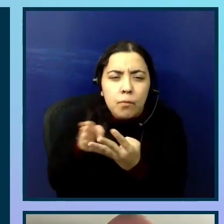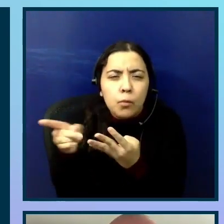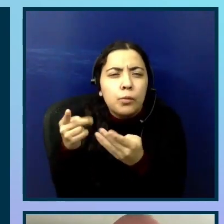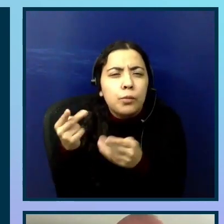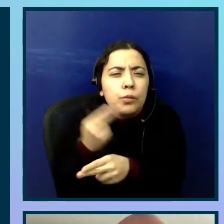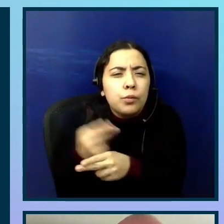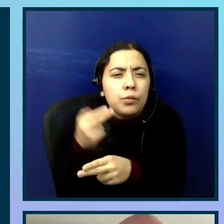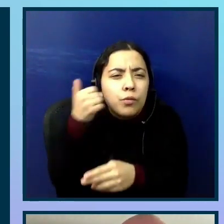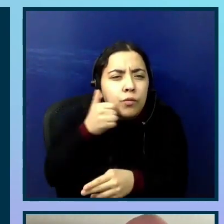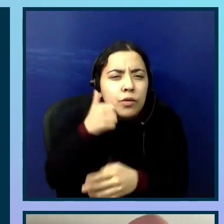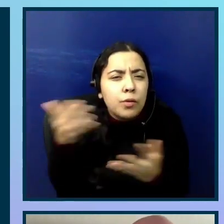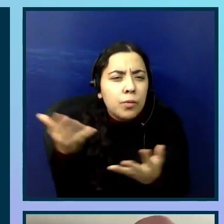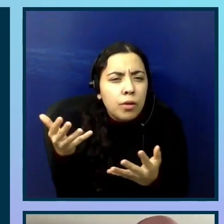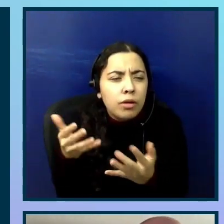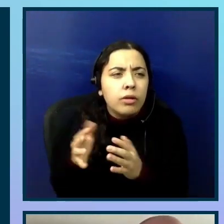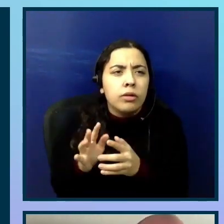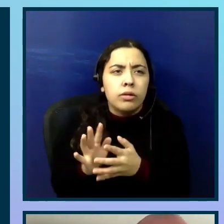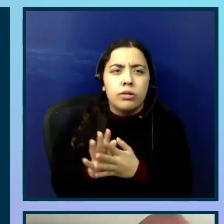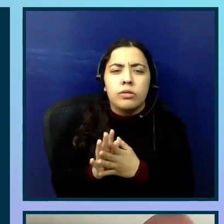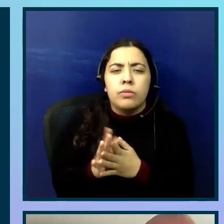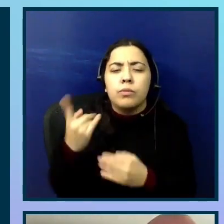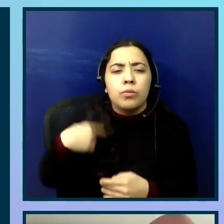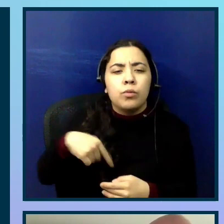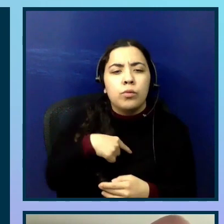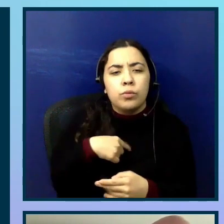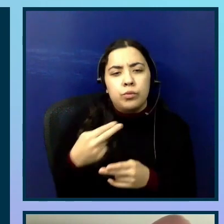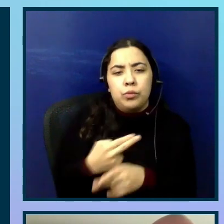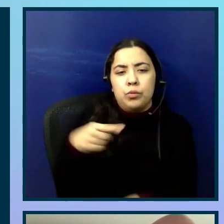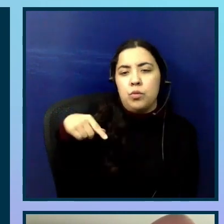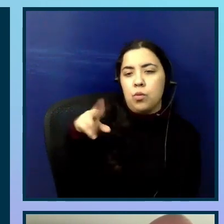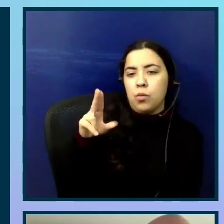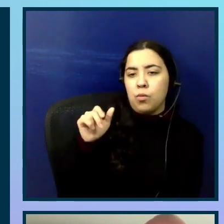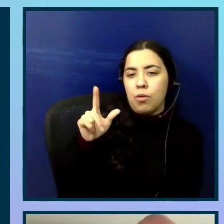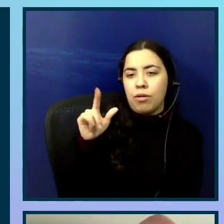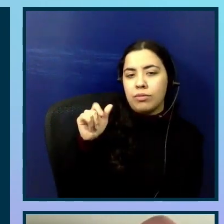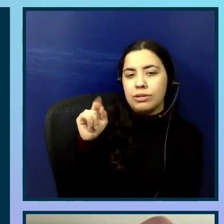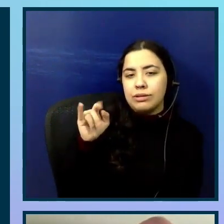We use qualitative research